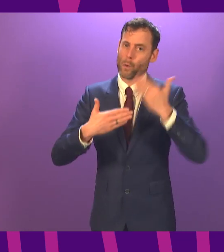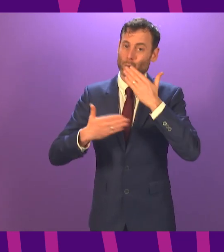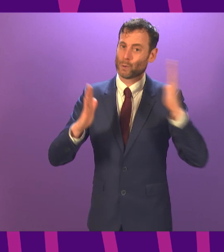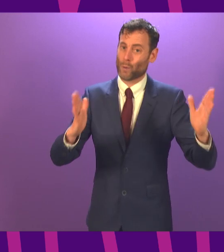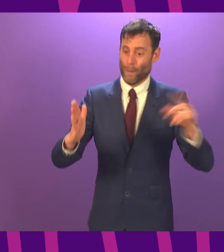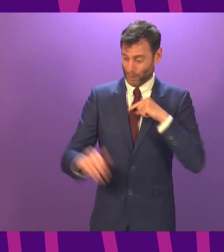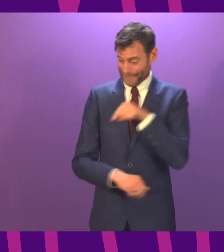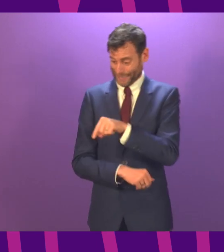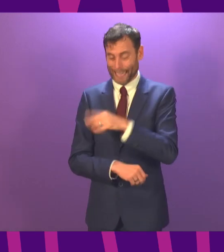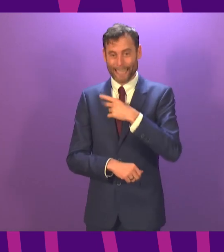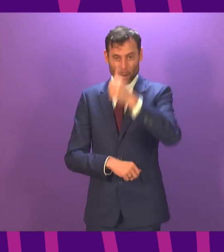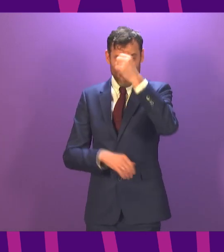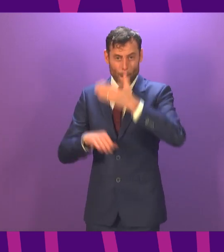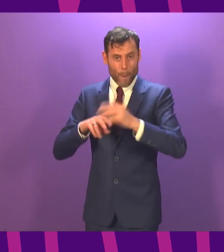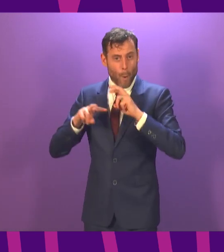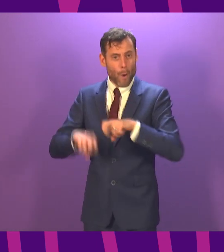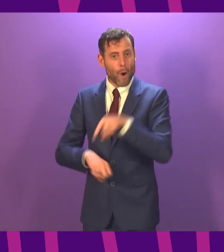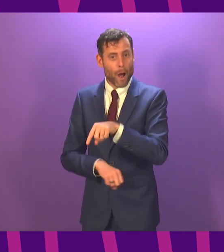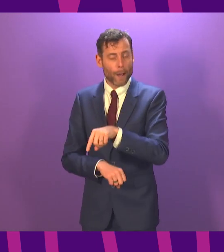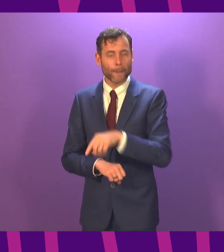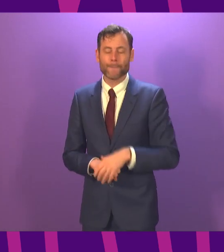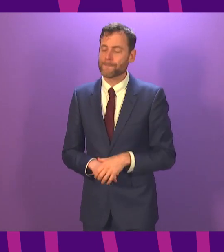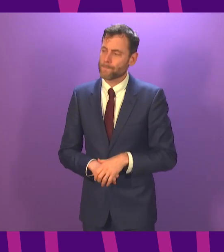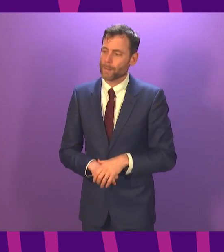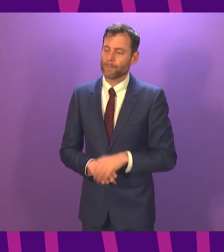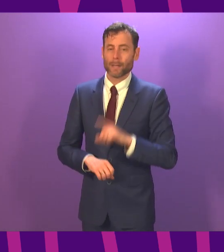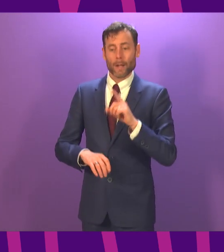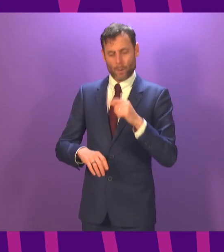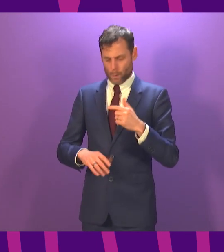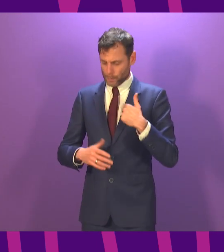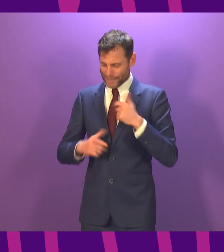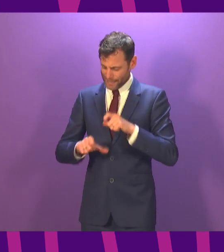that it appears to be more transmissible but, as I said yesterday, we do not yet fully understand